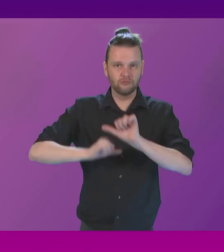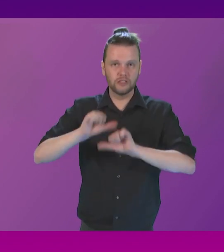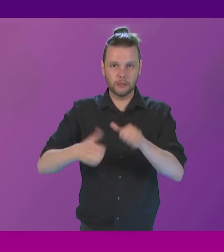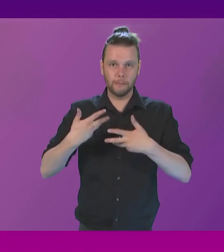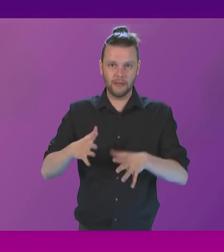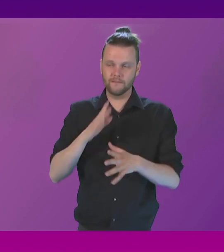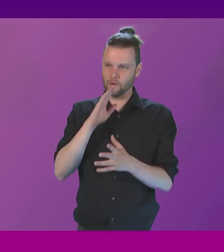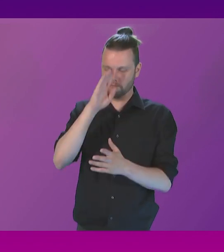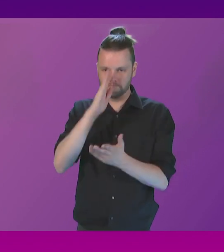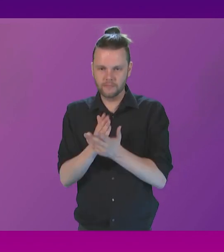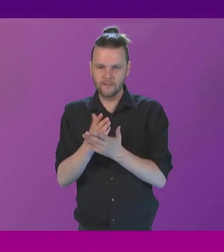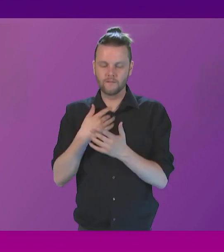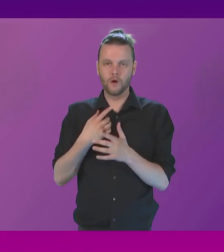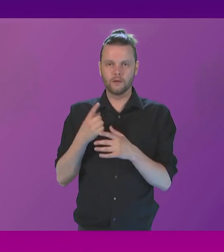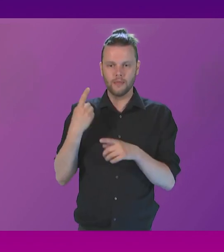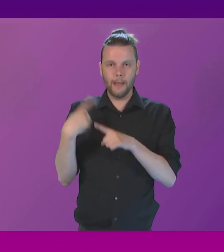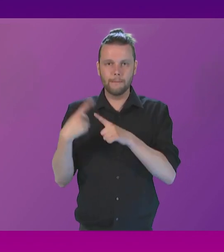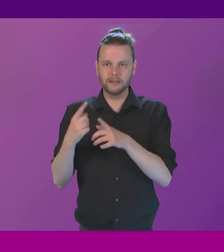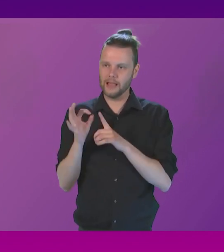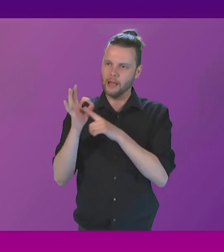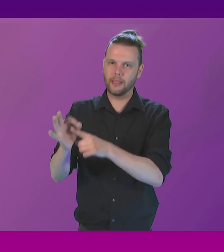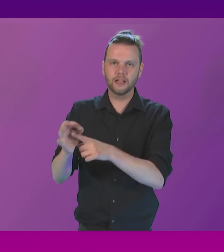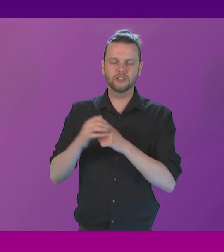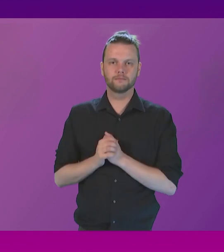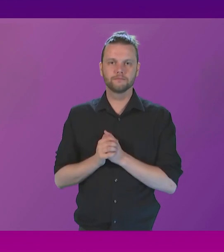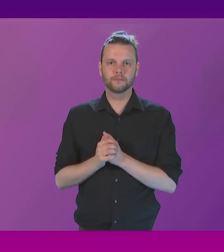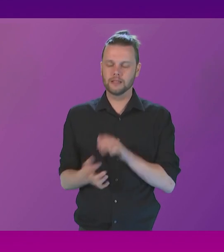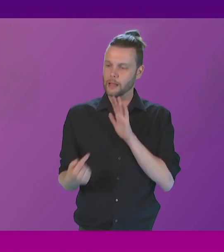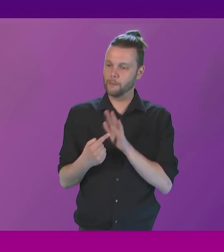determination of emergency applications, and it is important that we continue to respect that